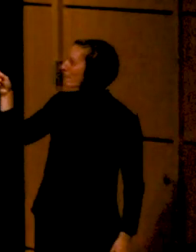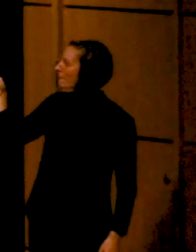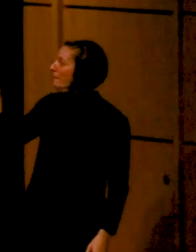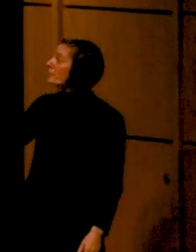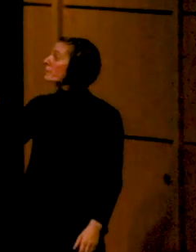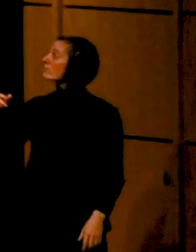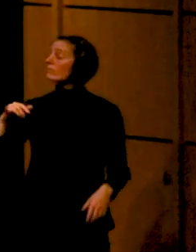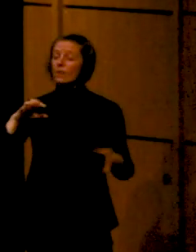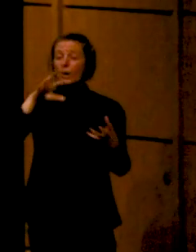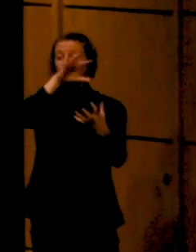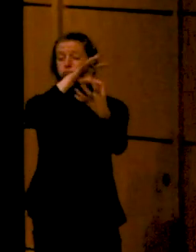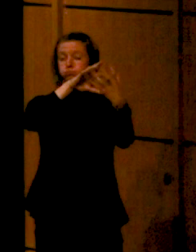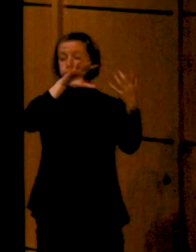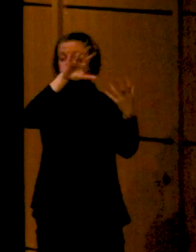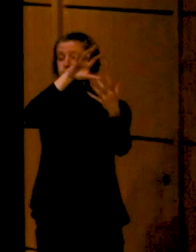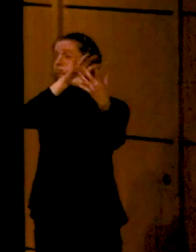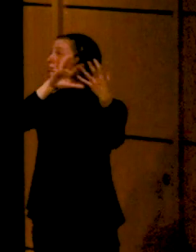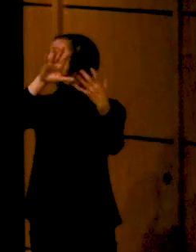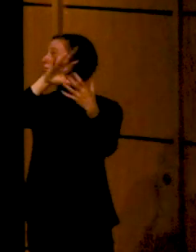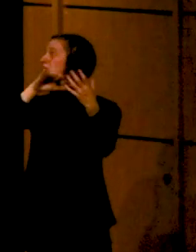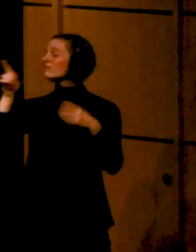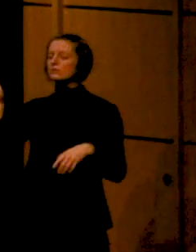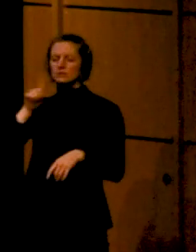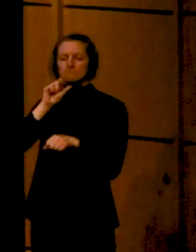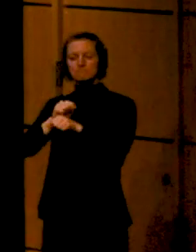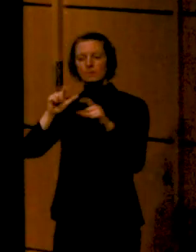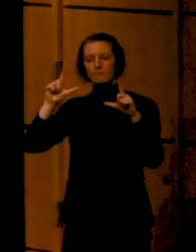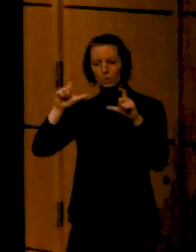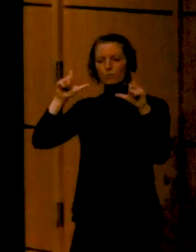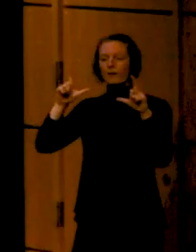The only photograph I could find was from later in the day where you see thoseclouds